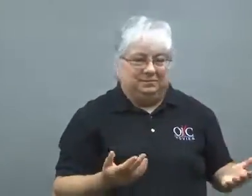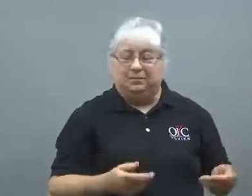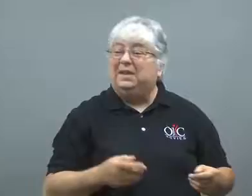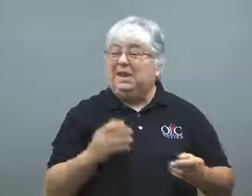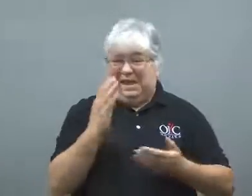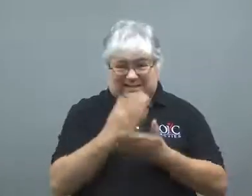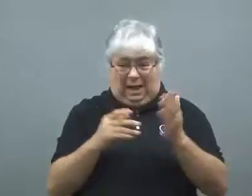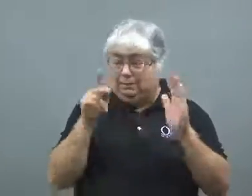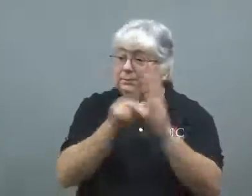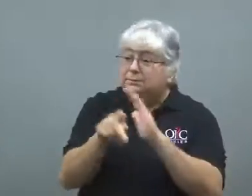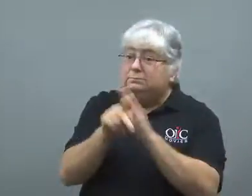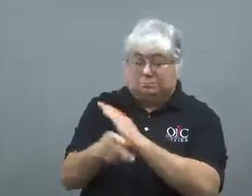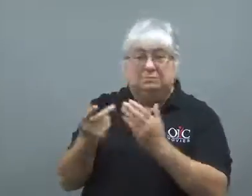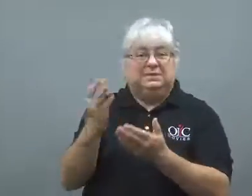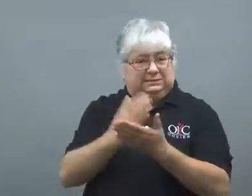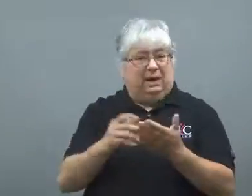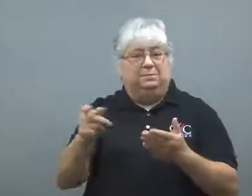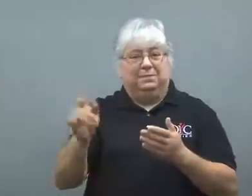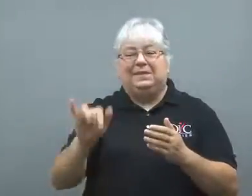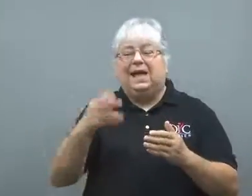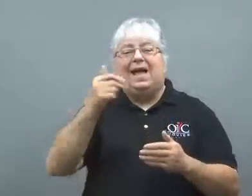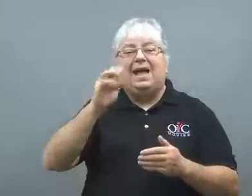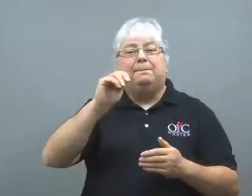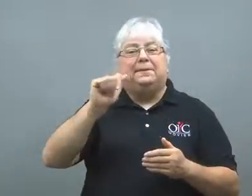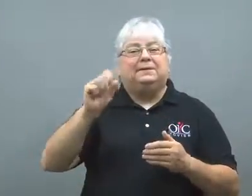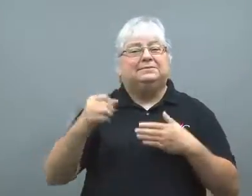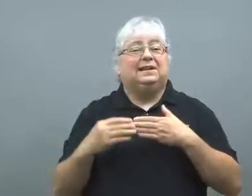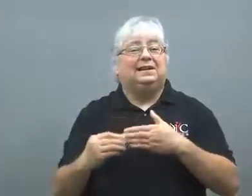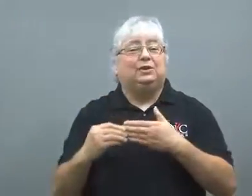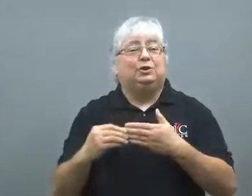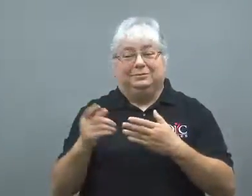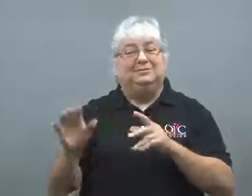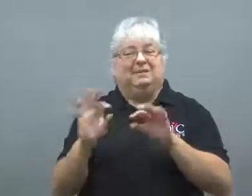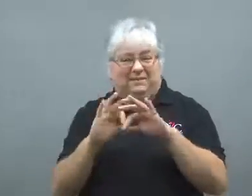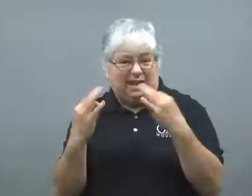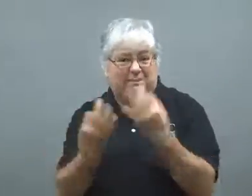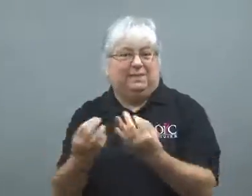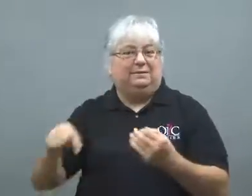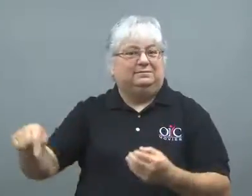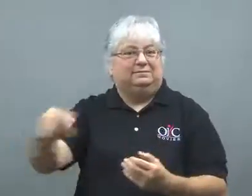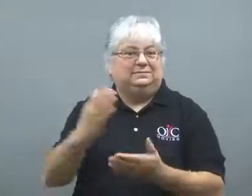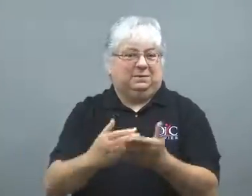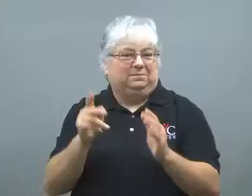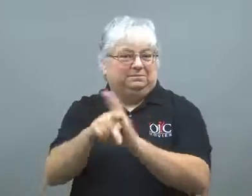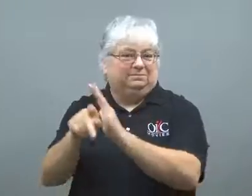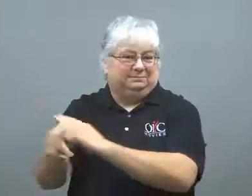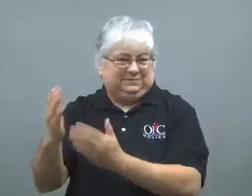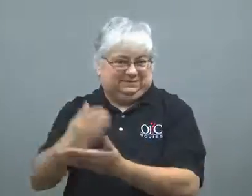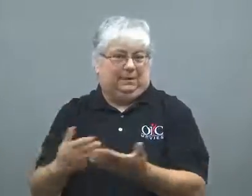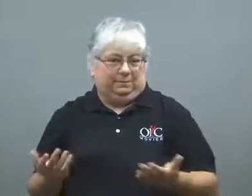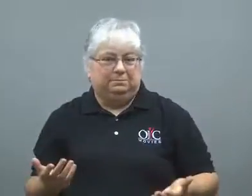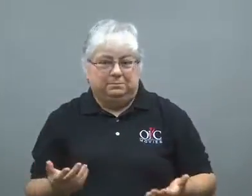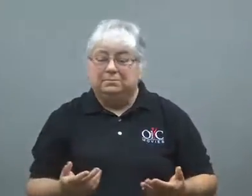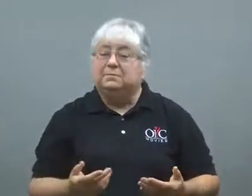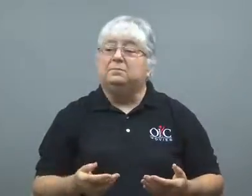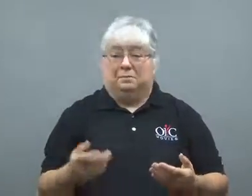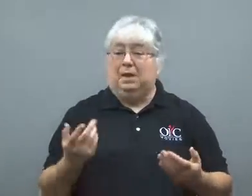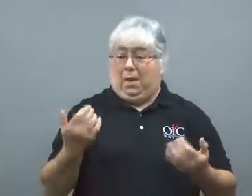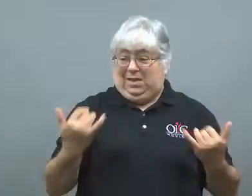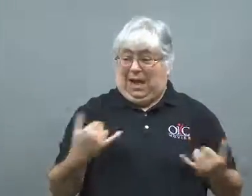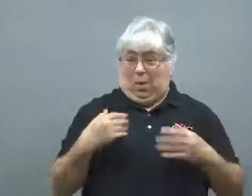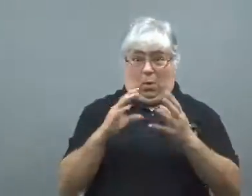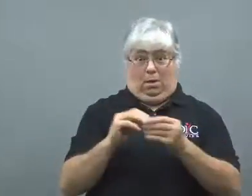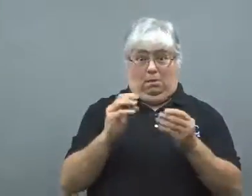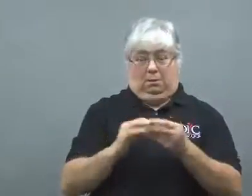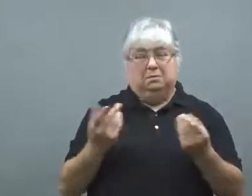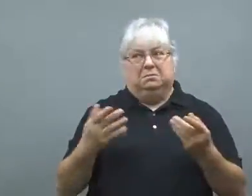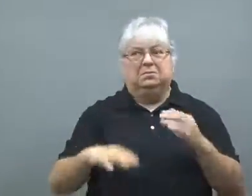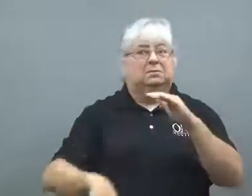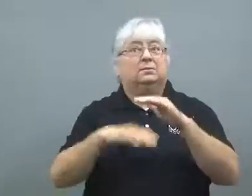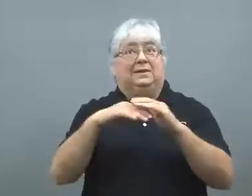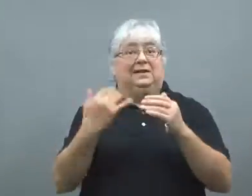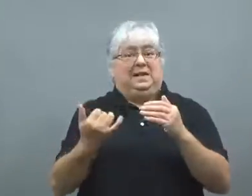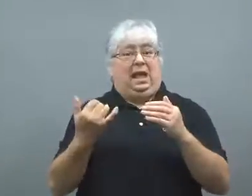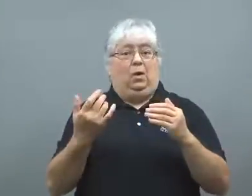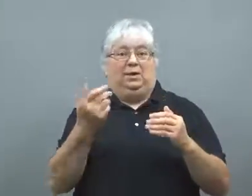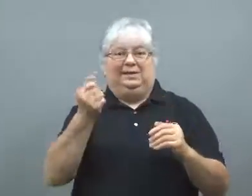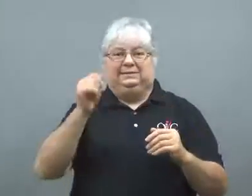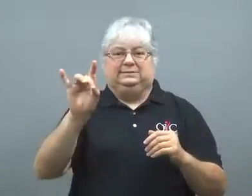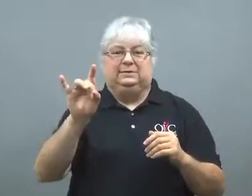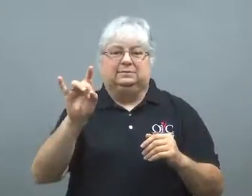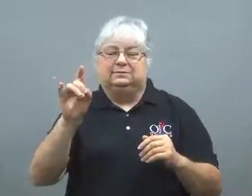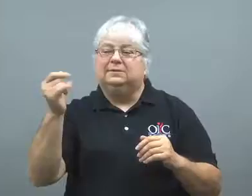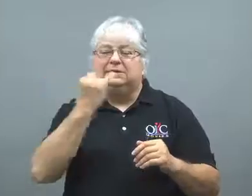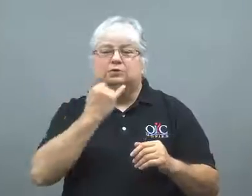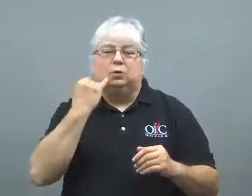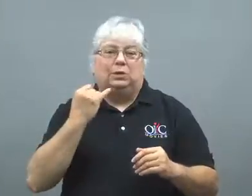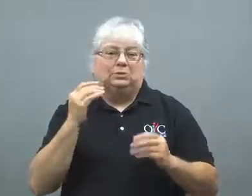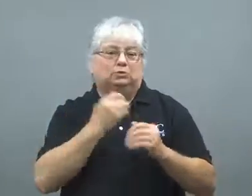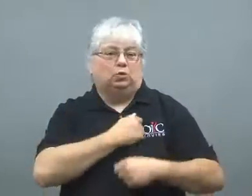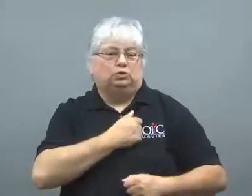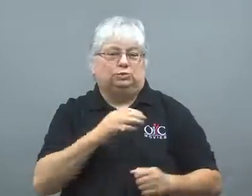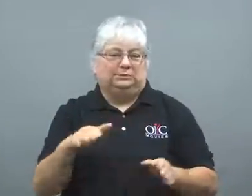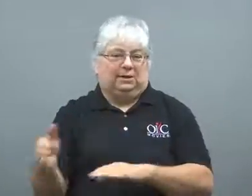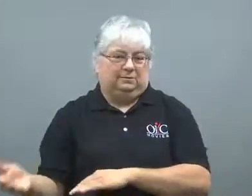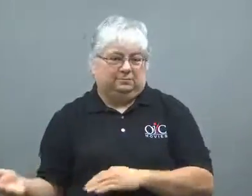Some of those killed have been Hamas leaders' family members.